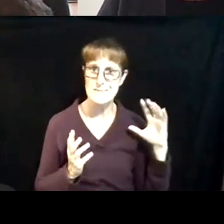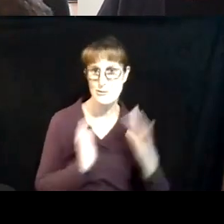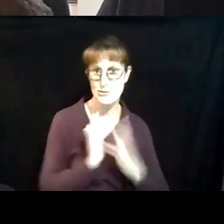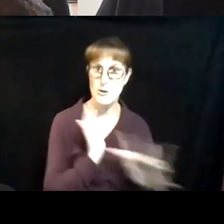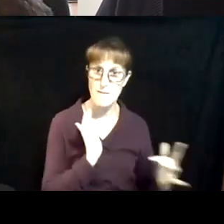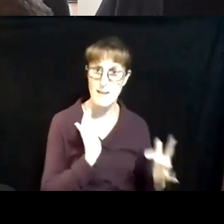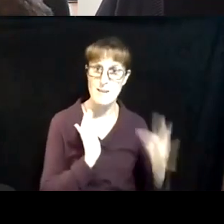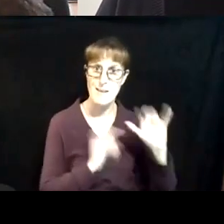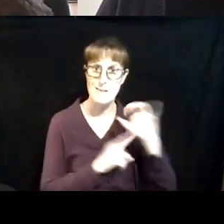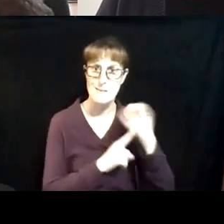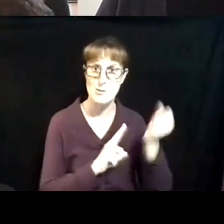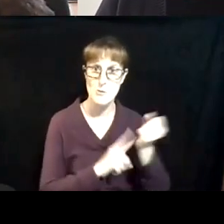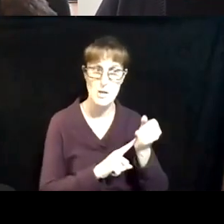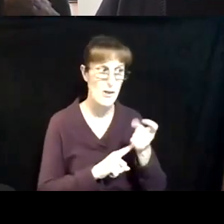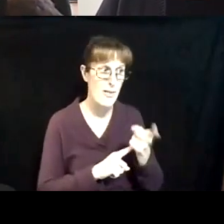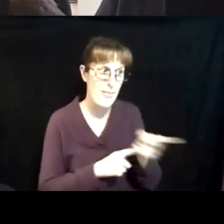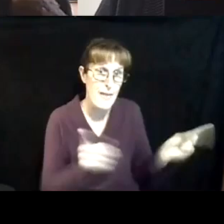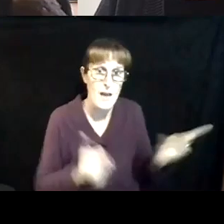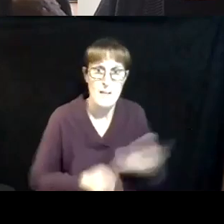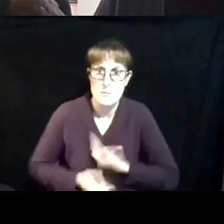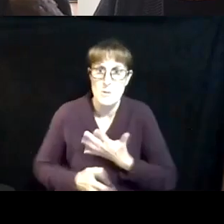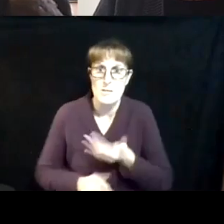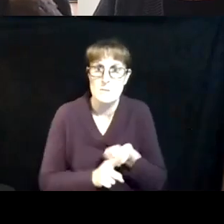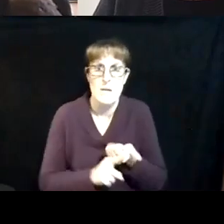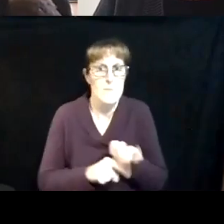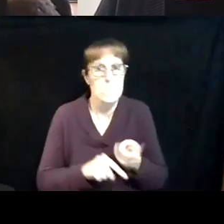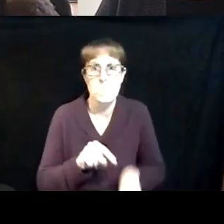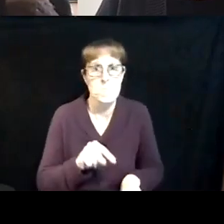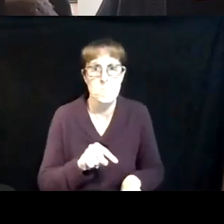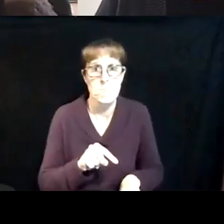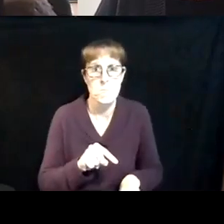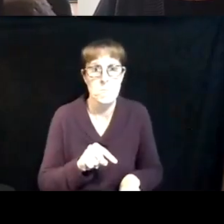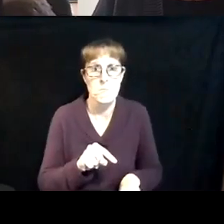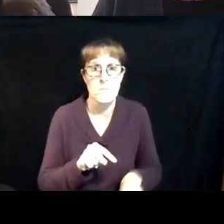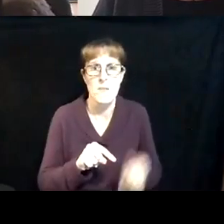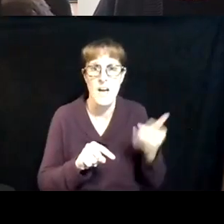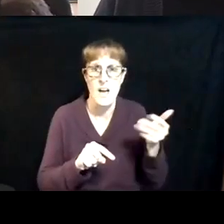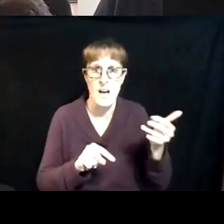Now we have people who are there and who are leaving.